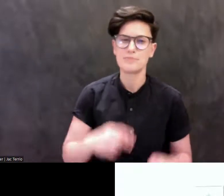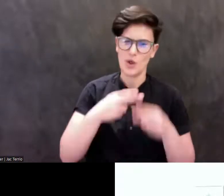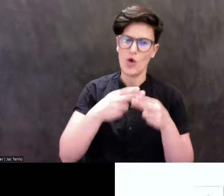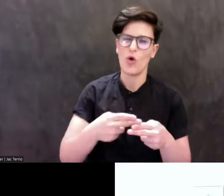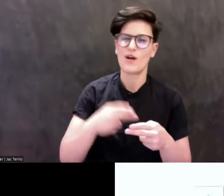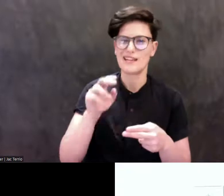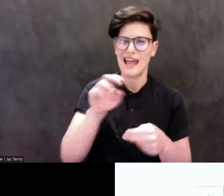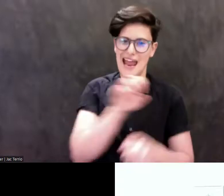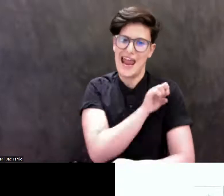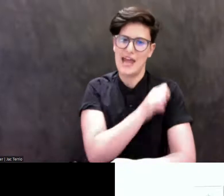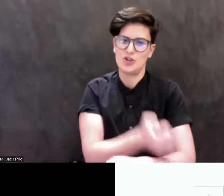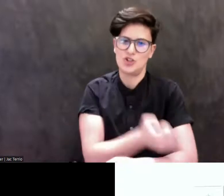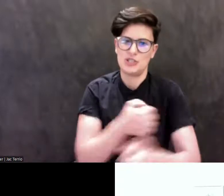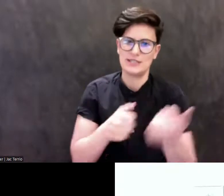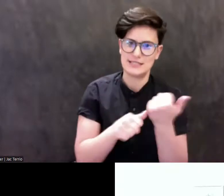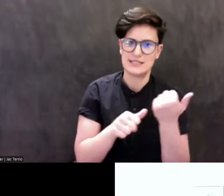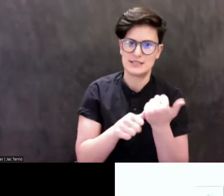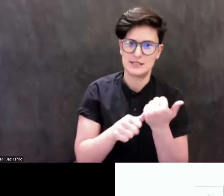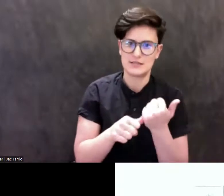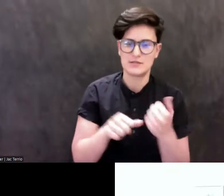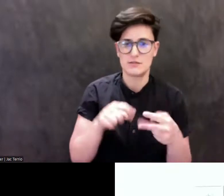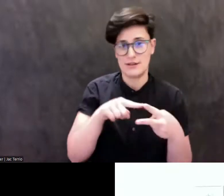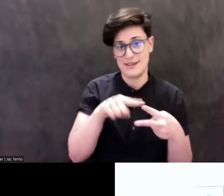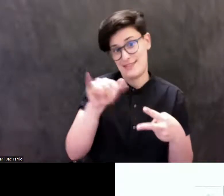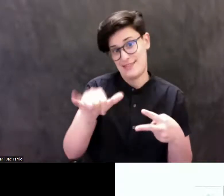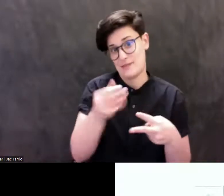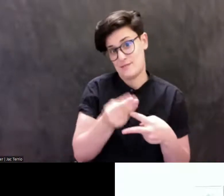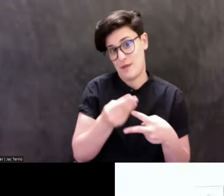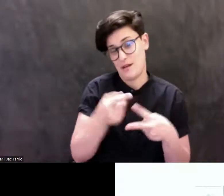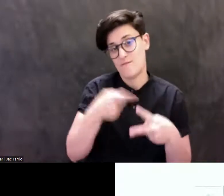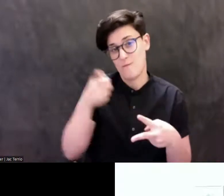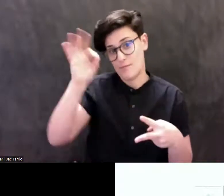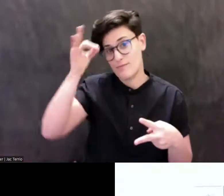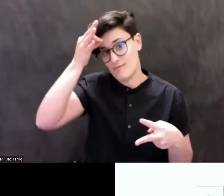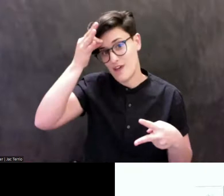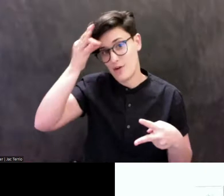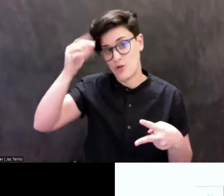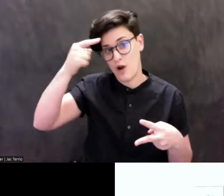This is money that is actually from the federal government that goes to the Department of